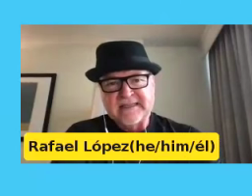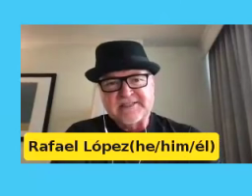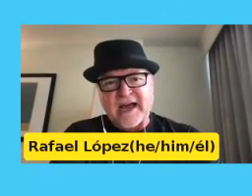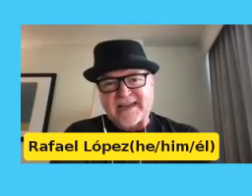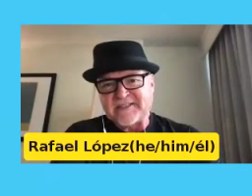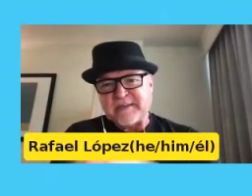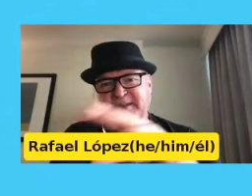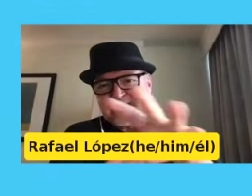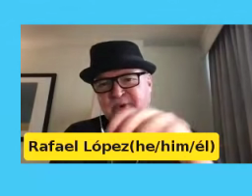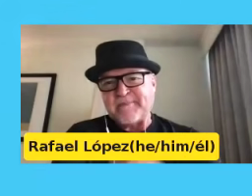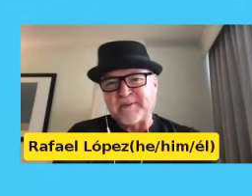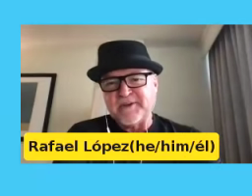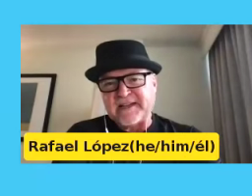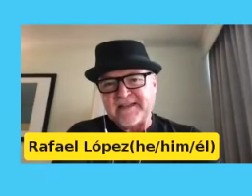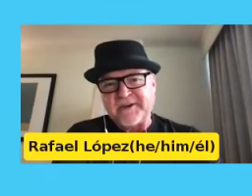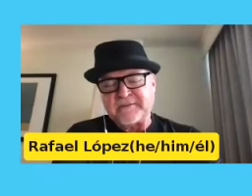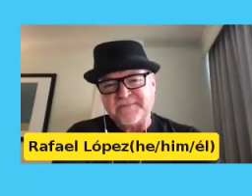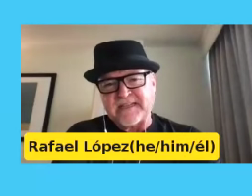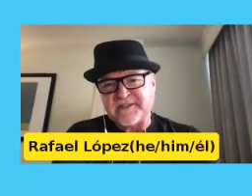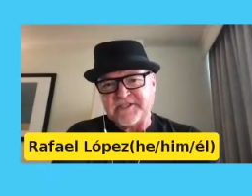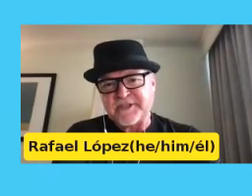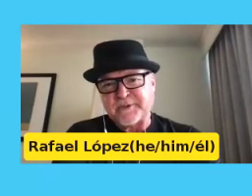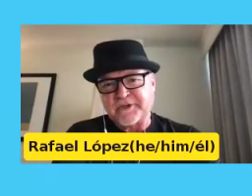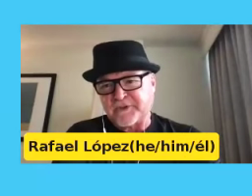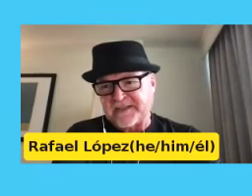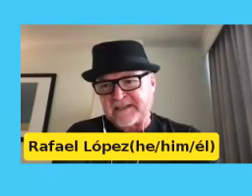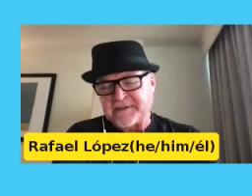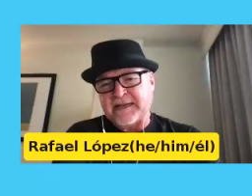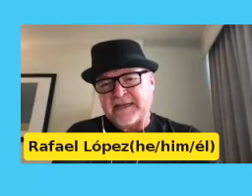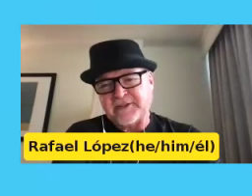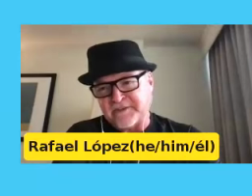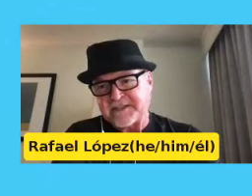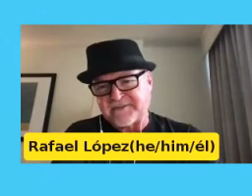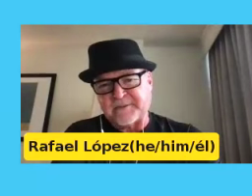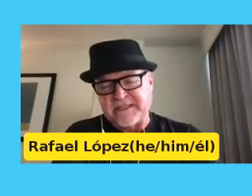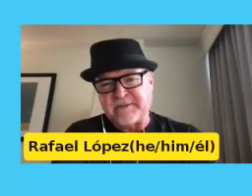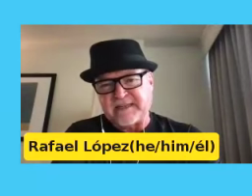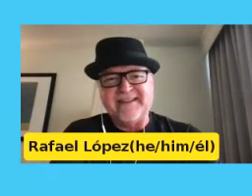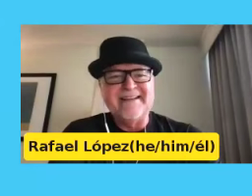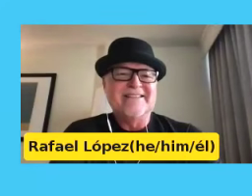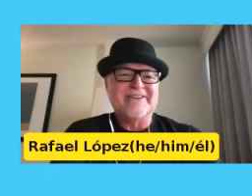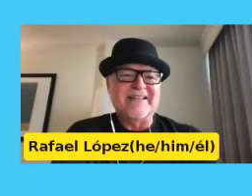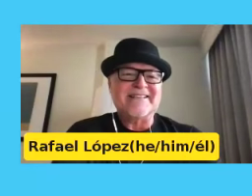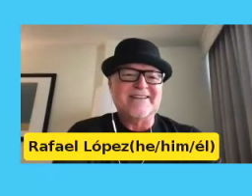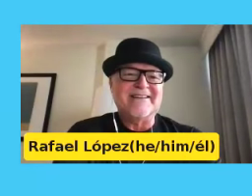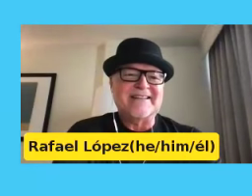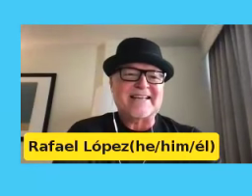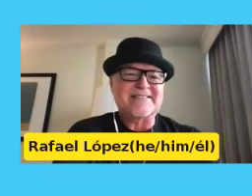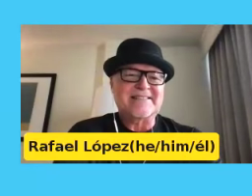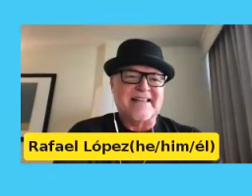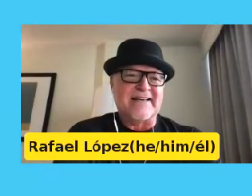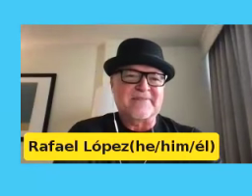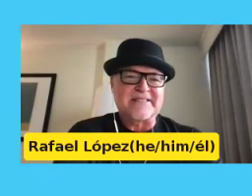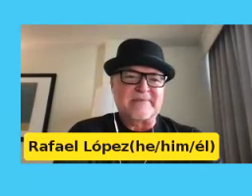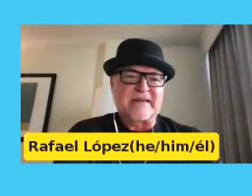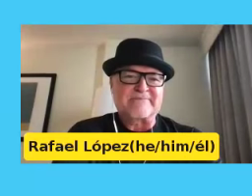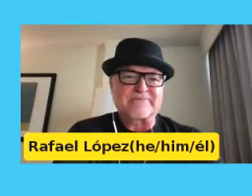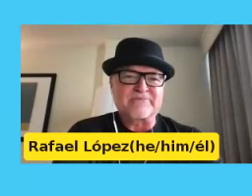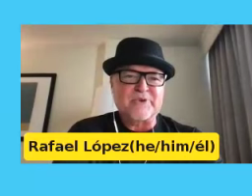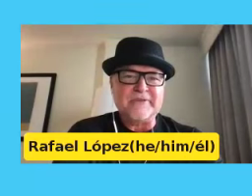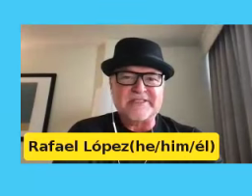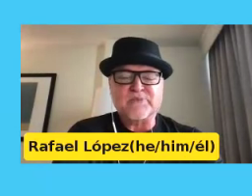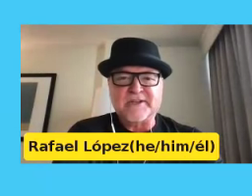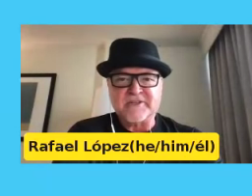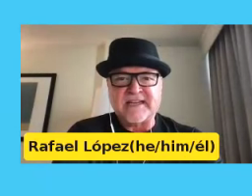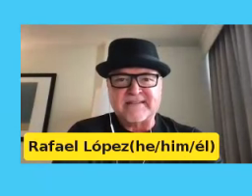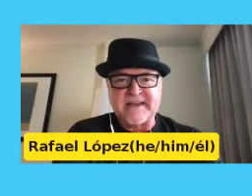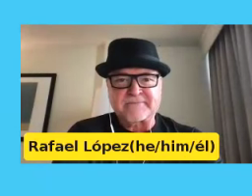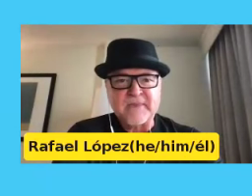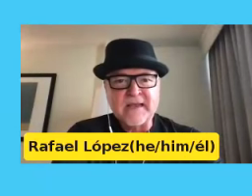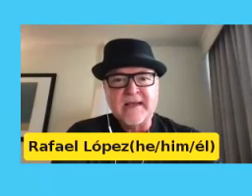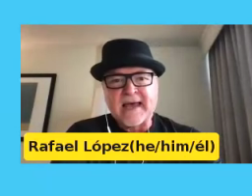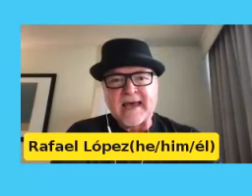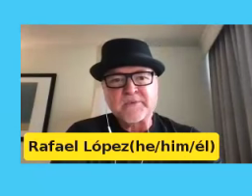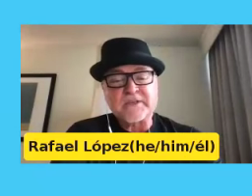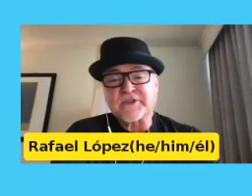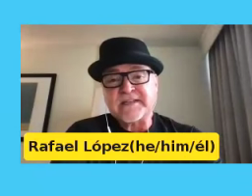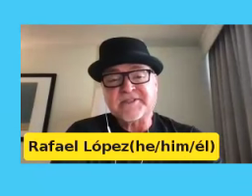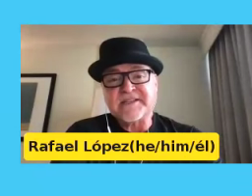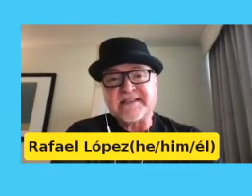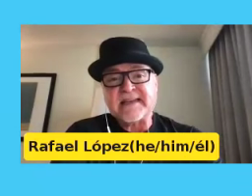and the yellow will go, by putting and -- and end indicating those dotted lines. This is half of the second day. You can see how strange this looks. It looks really weird. You can see how you're going to be indicating everything for